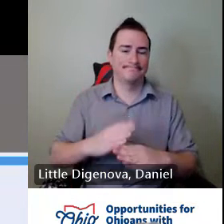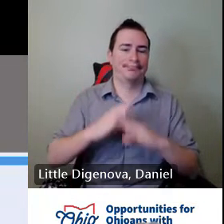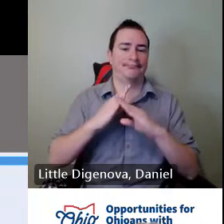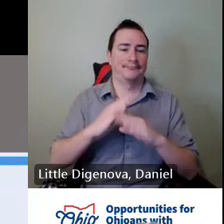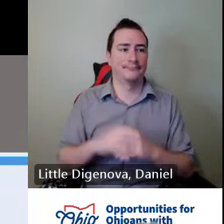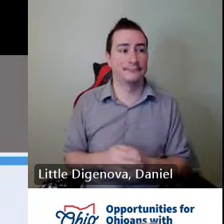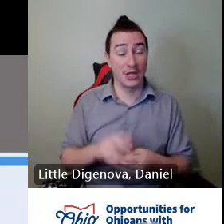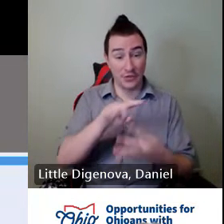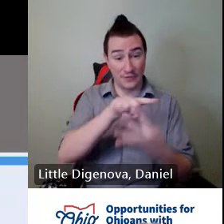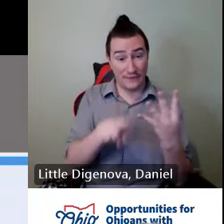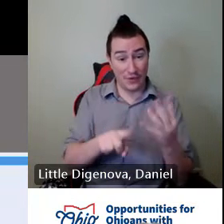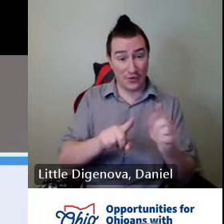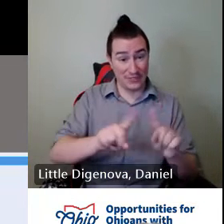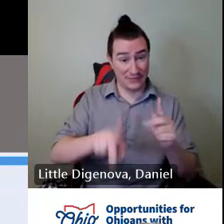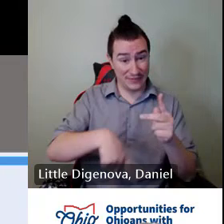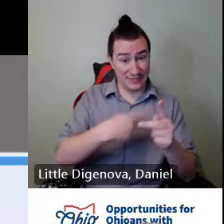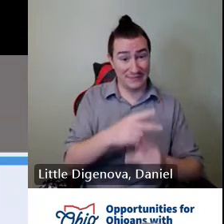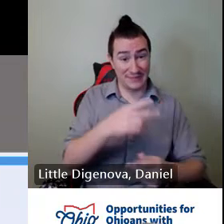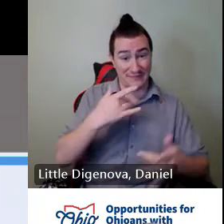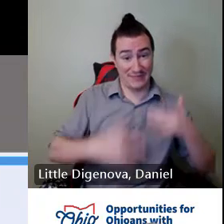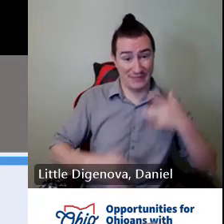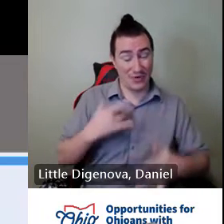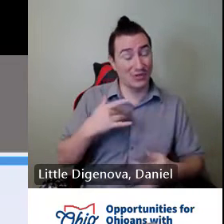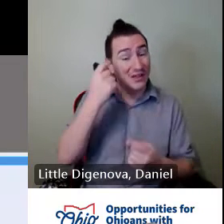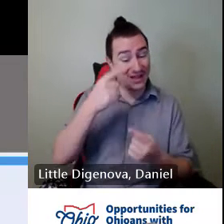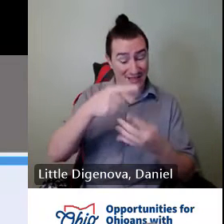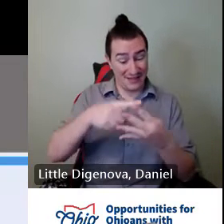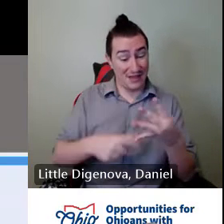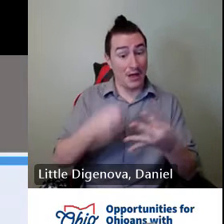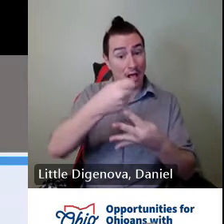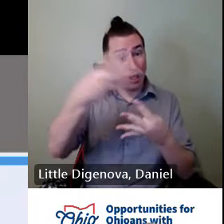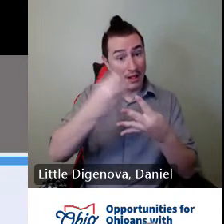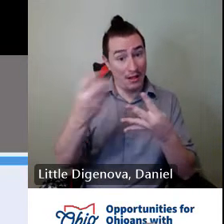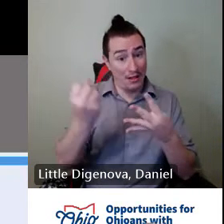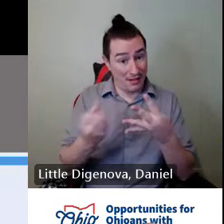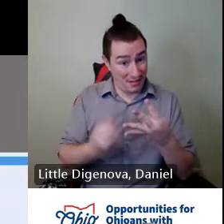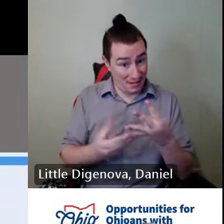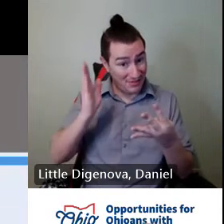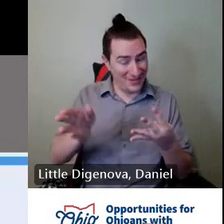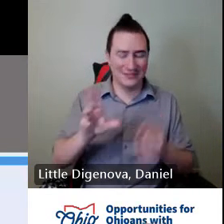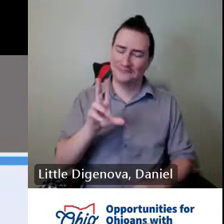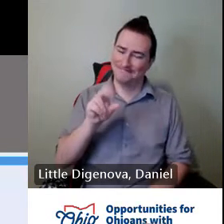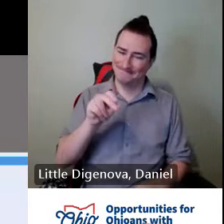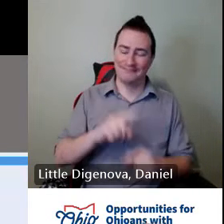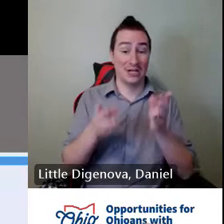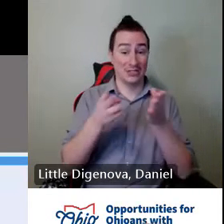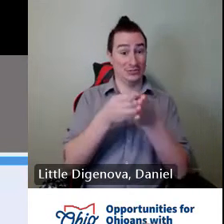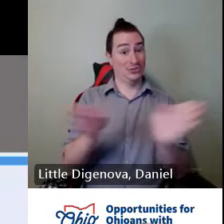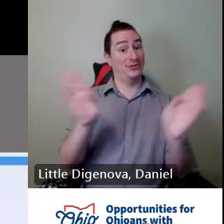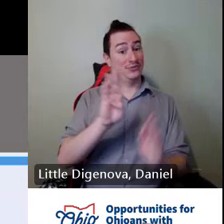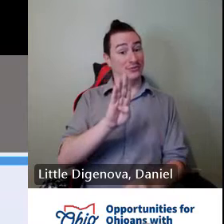We aren't going to discuss the individual types, but from a general perspective, bipolar disorder presents as a shift